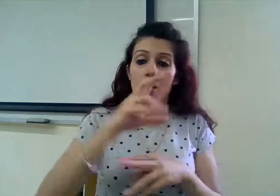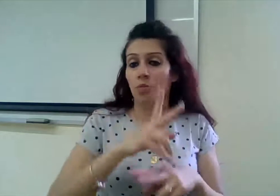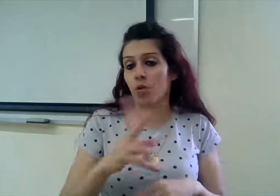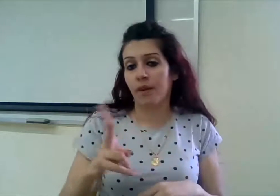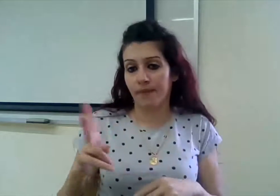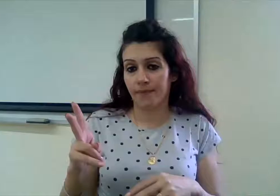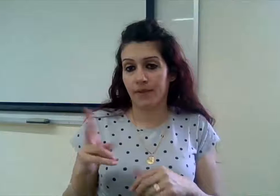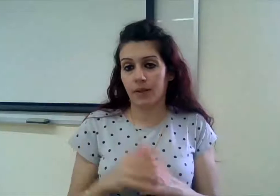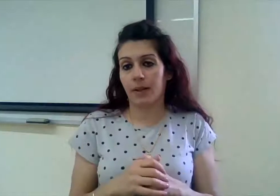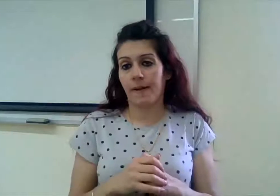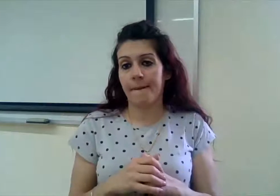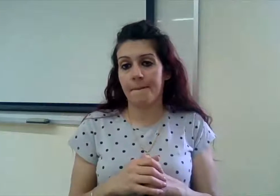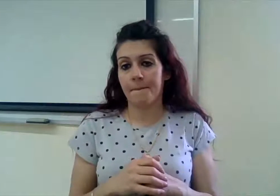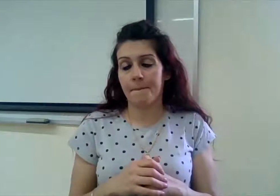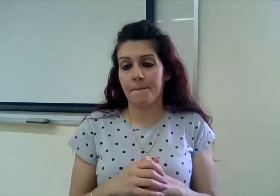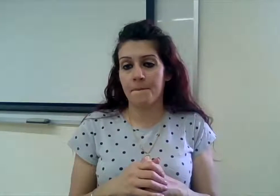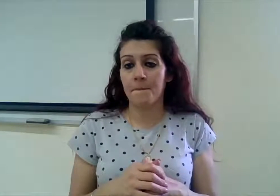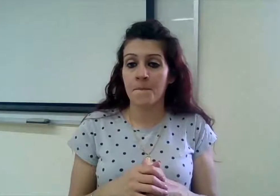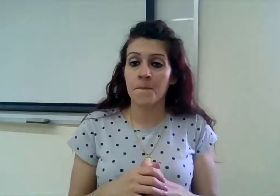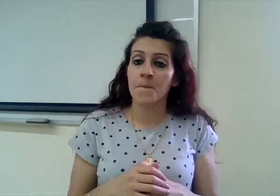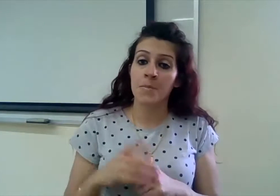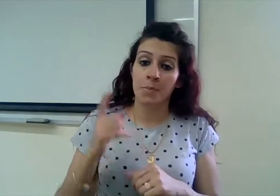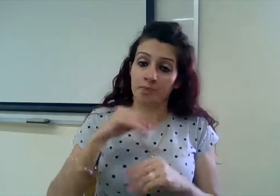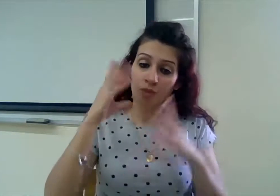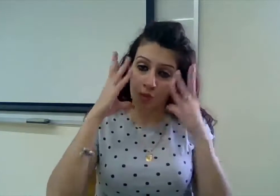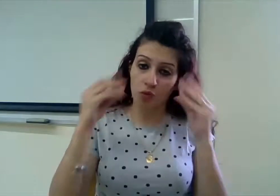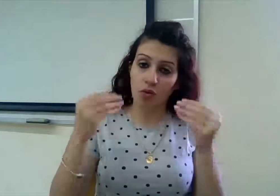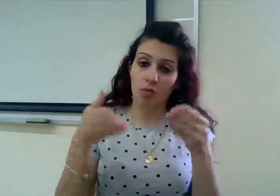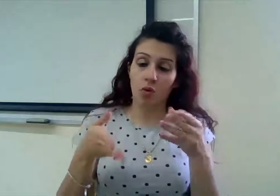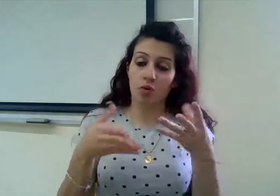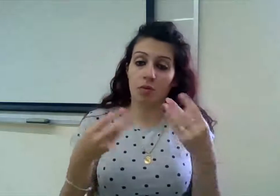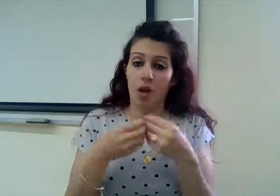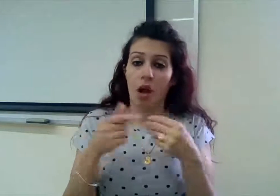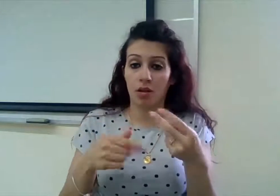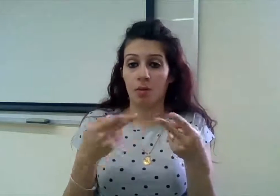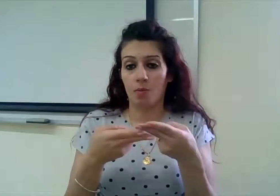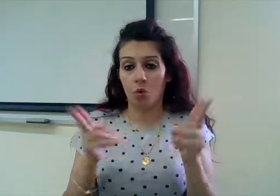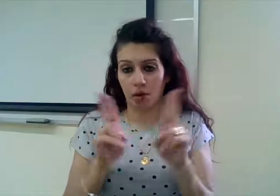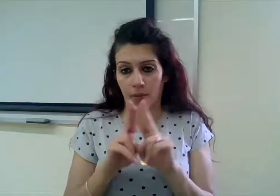share your challenges and lessons learned which appeared in the last